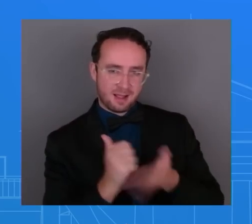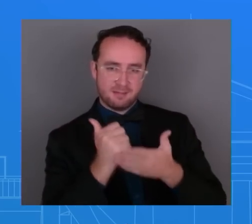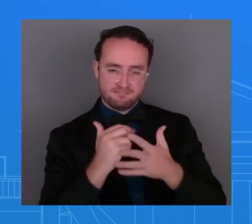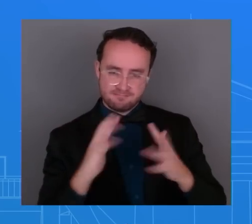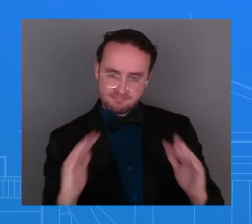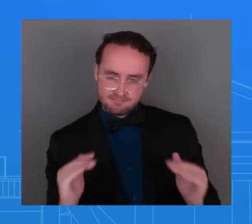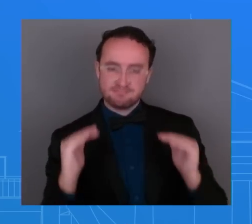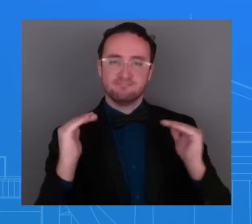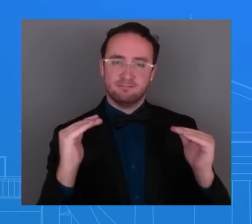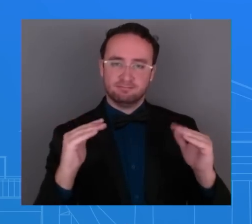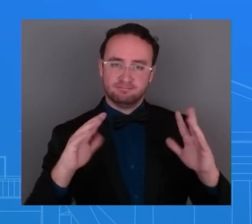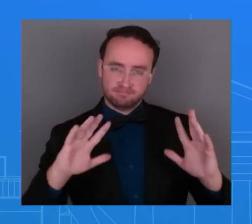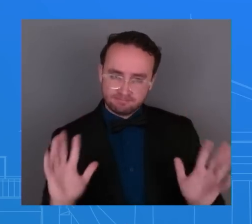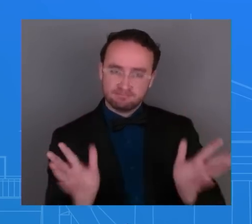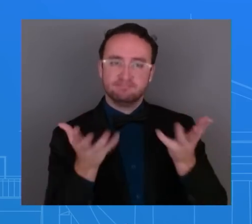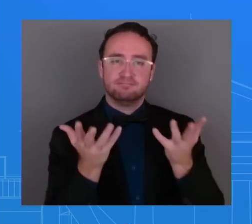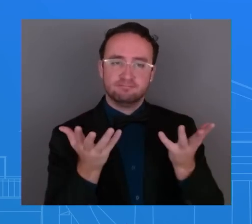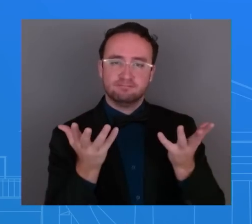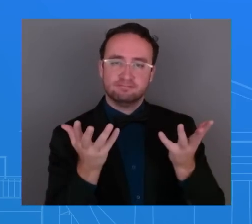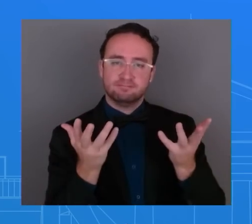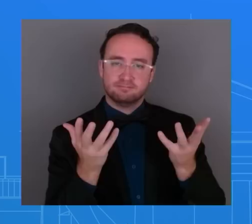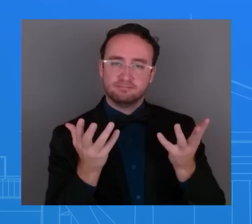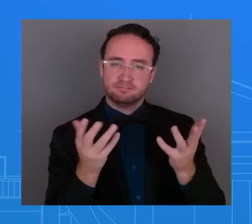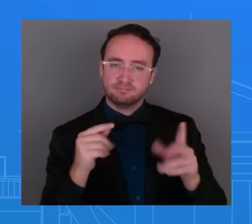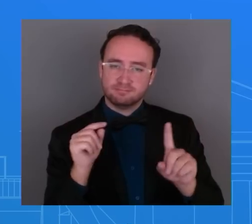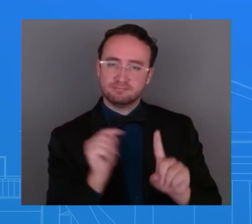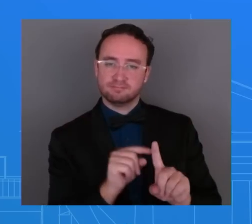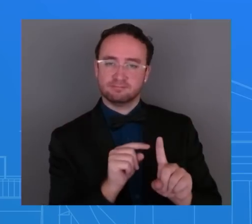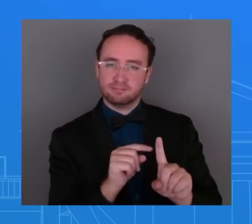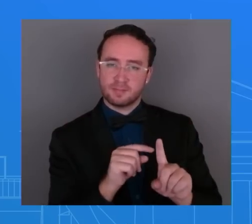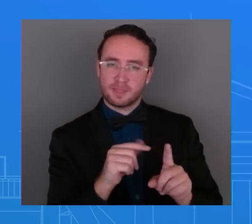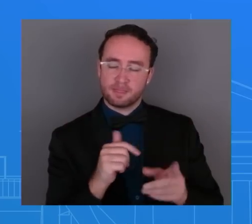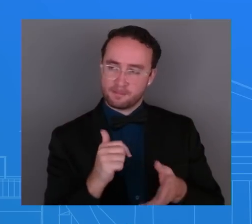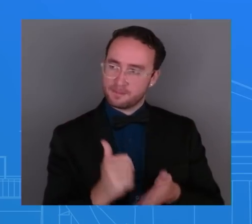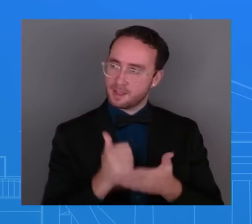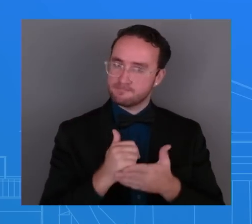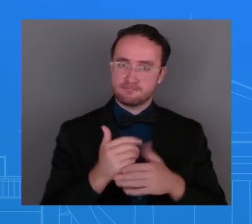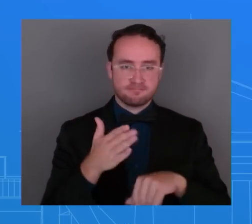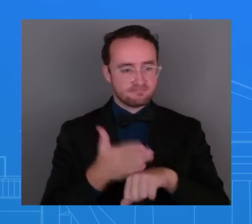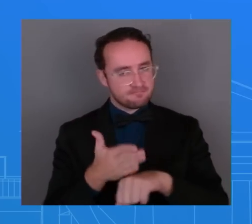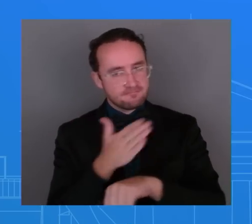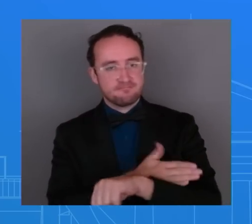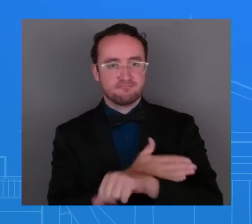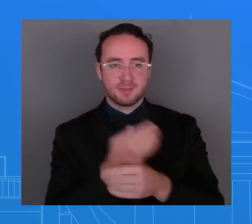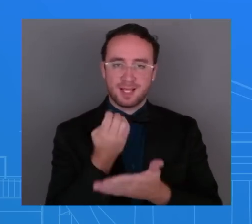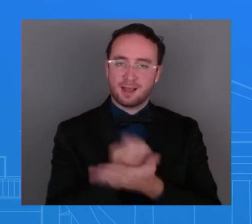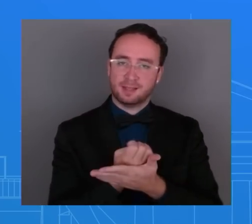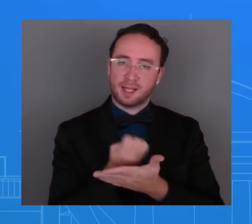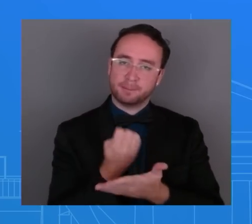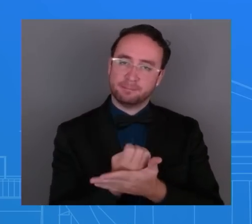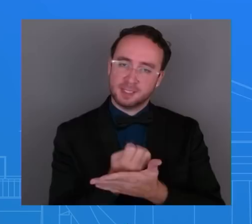in bringing our economy back on its feet -- made a difference on opening small businesses, on opening schools. Republicans didn't vote for it.